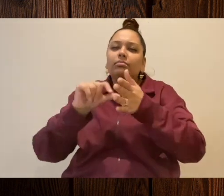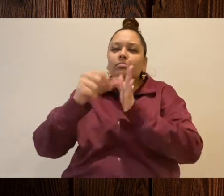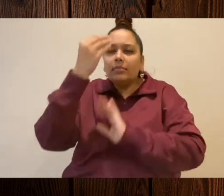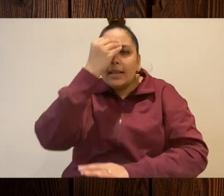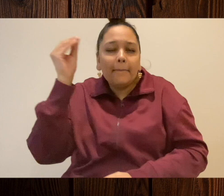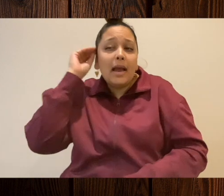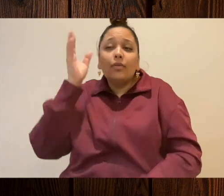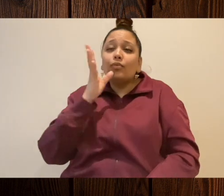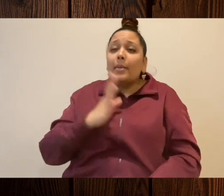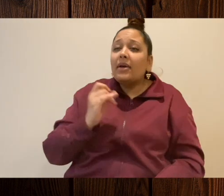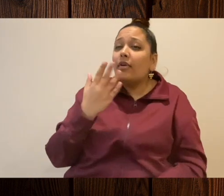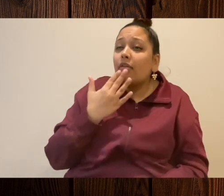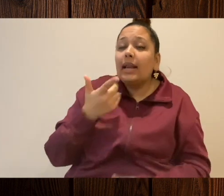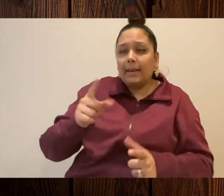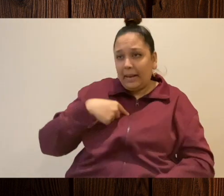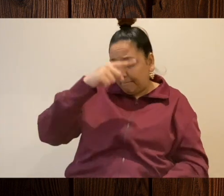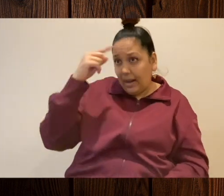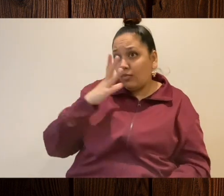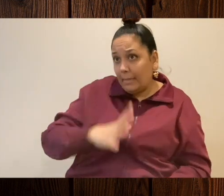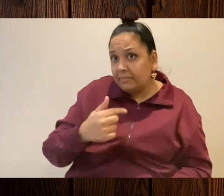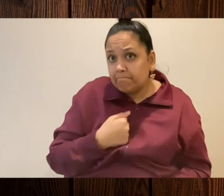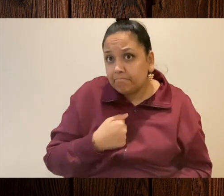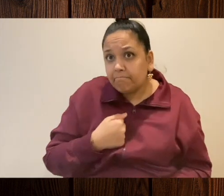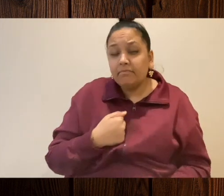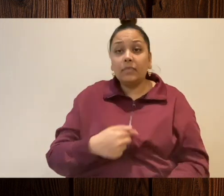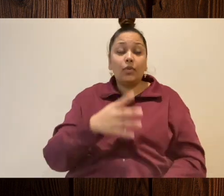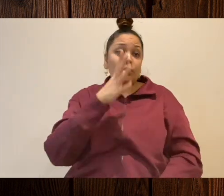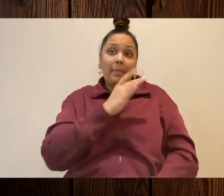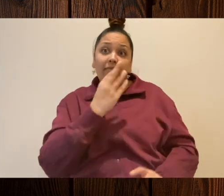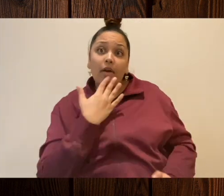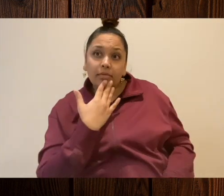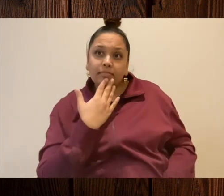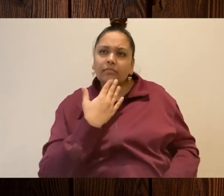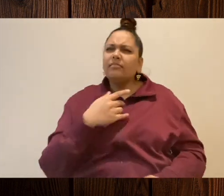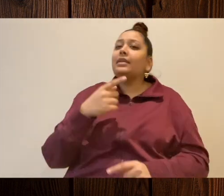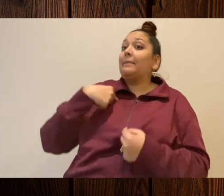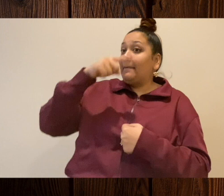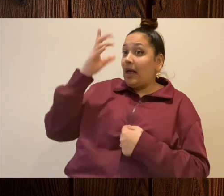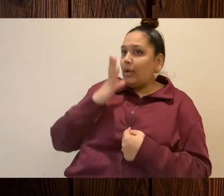inhibited by the definitions that were thrust upon me. And